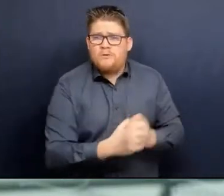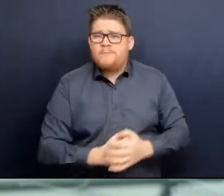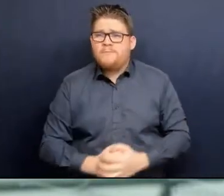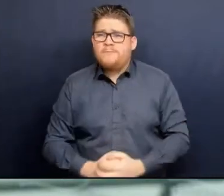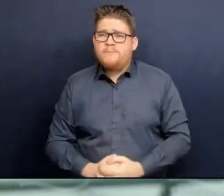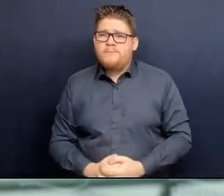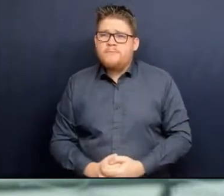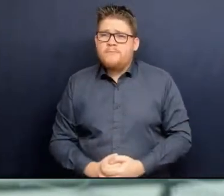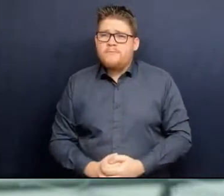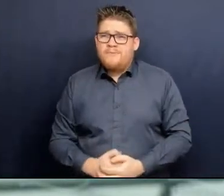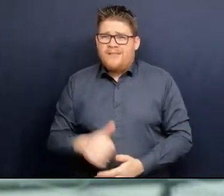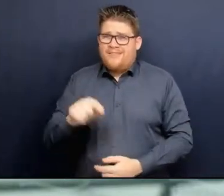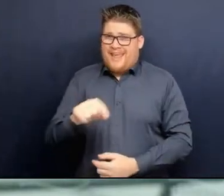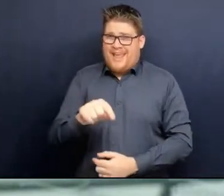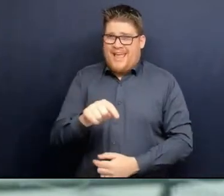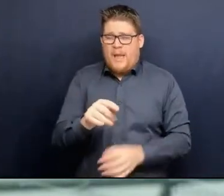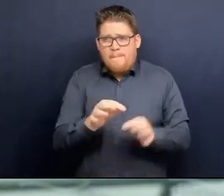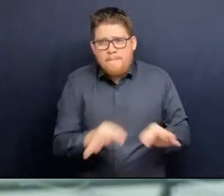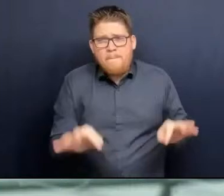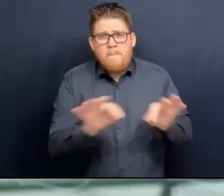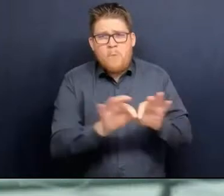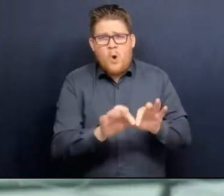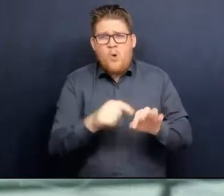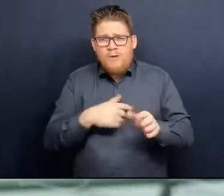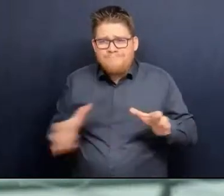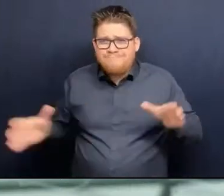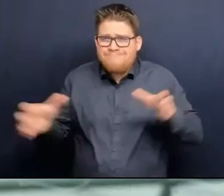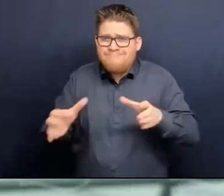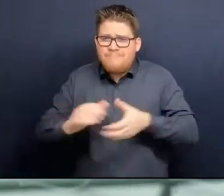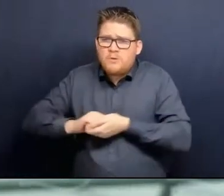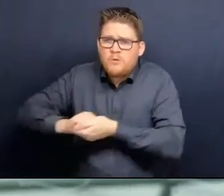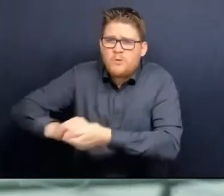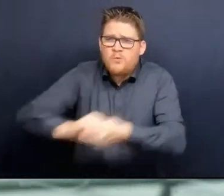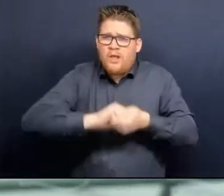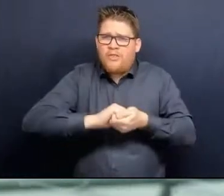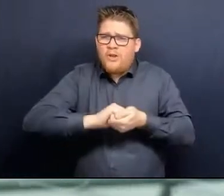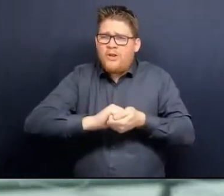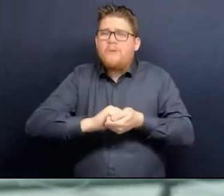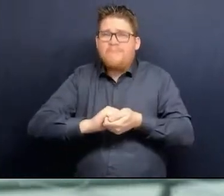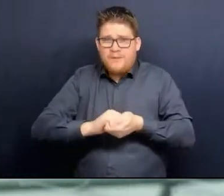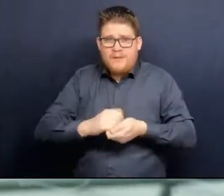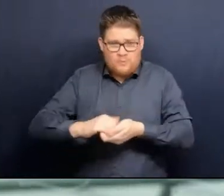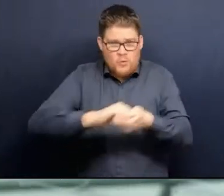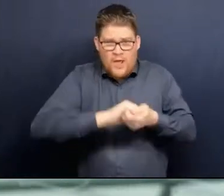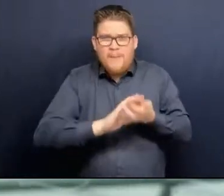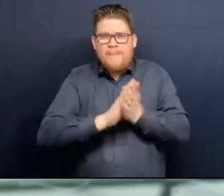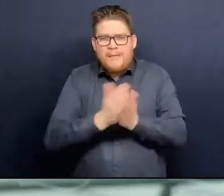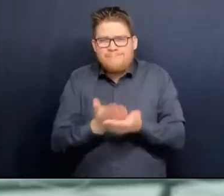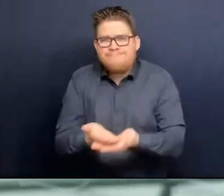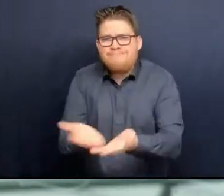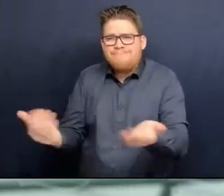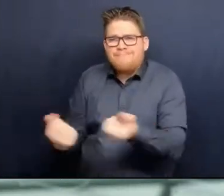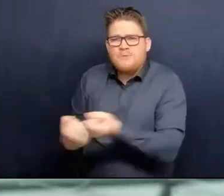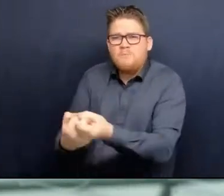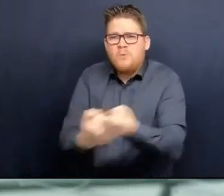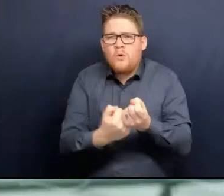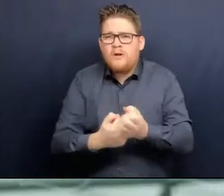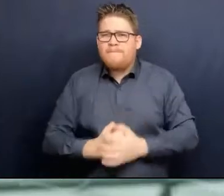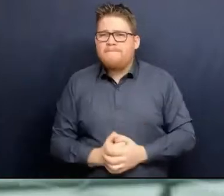It is important to know that the things that we do make a difference to everyone in our world whether we're doing it for